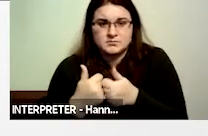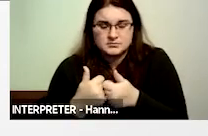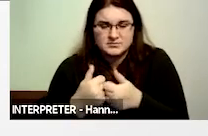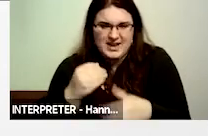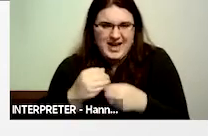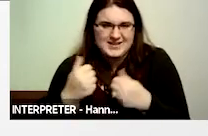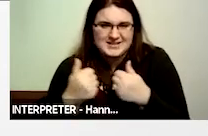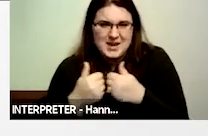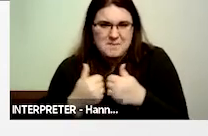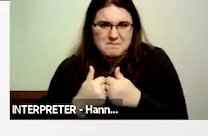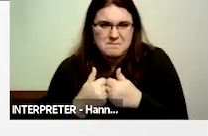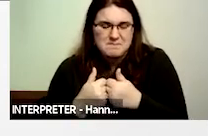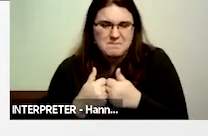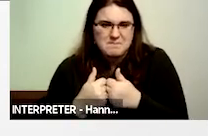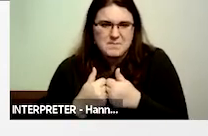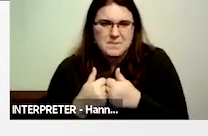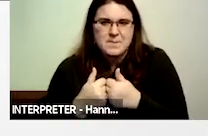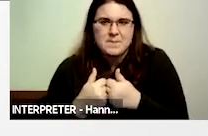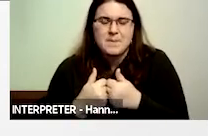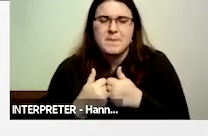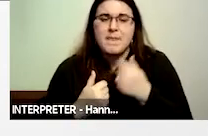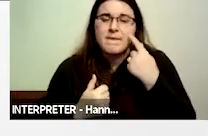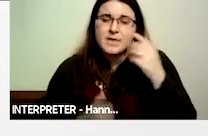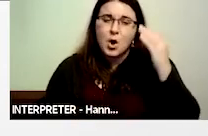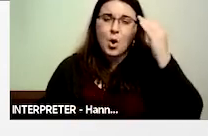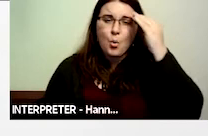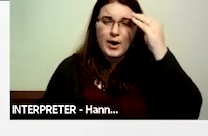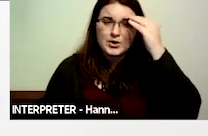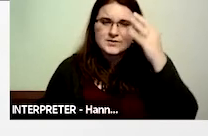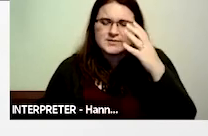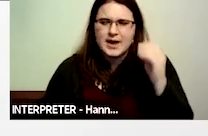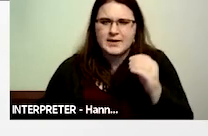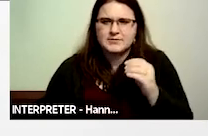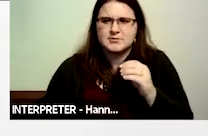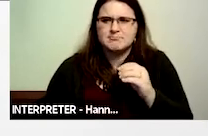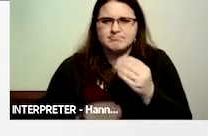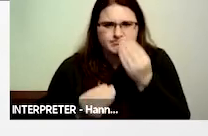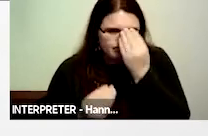for the topic of awareness and just making people conscious of threats like phishing. I think game